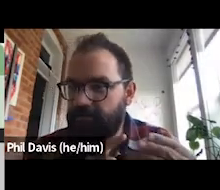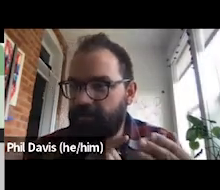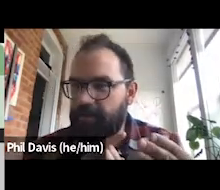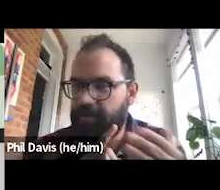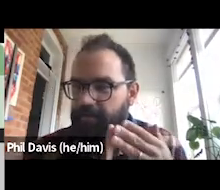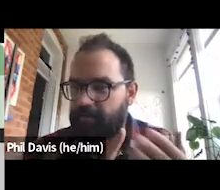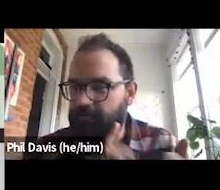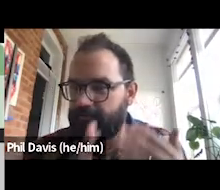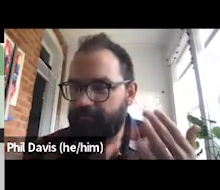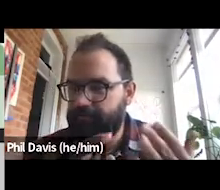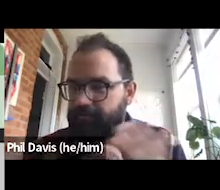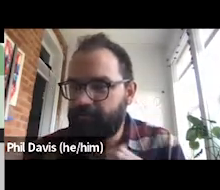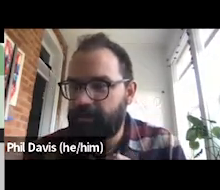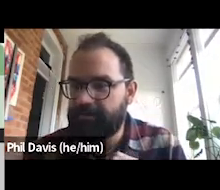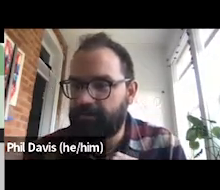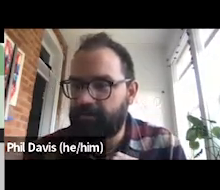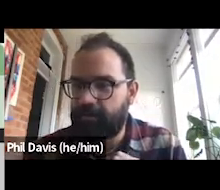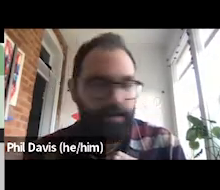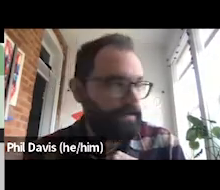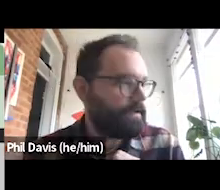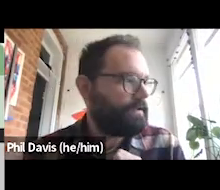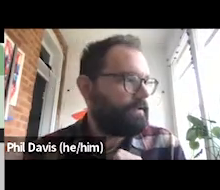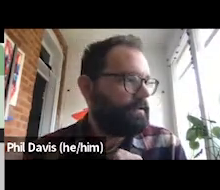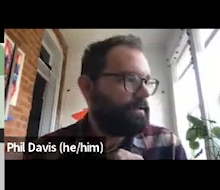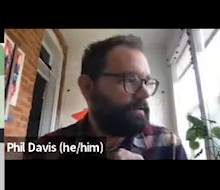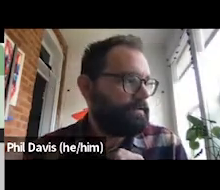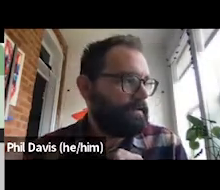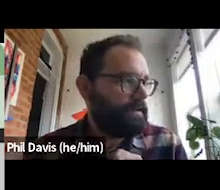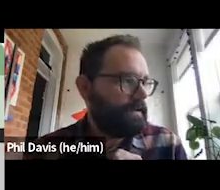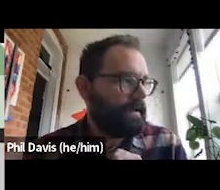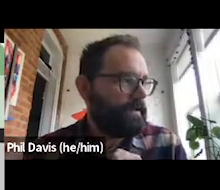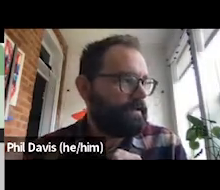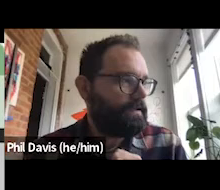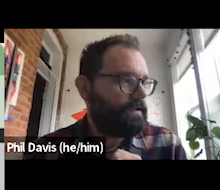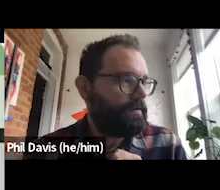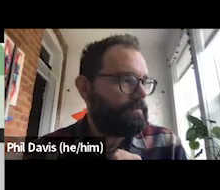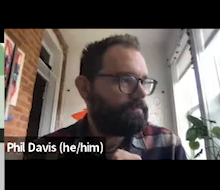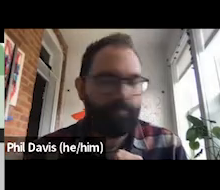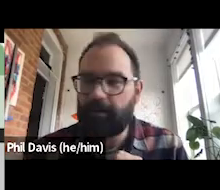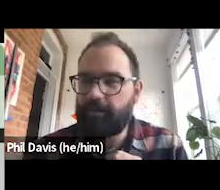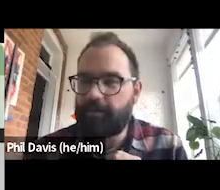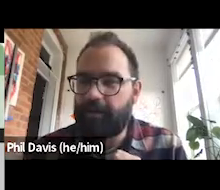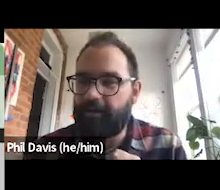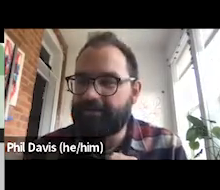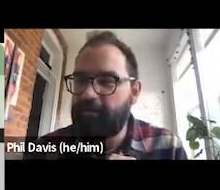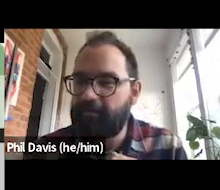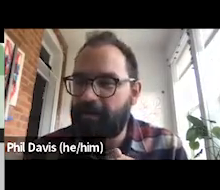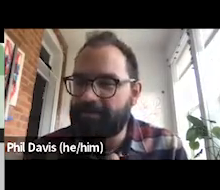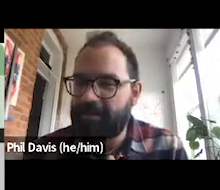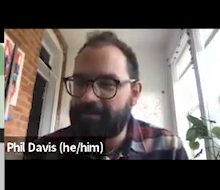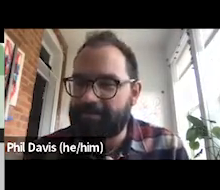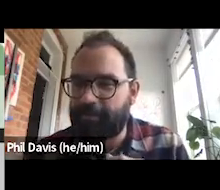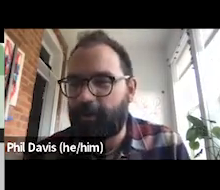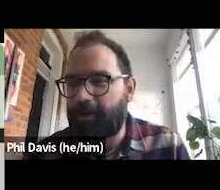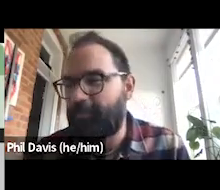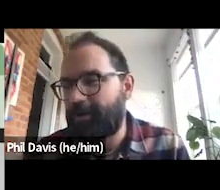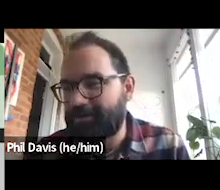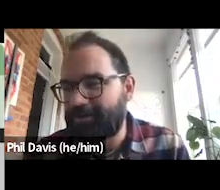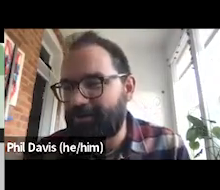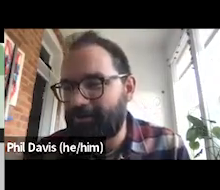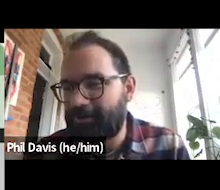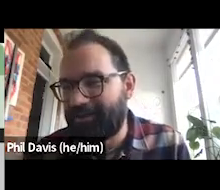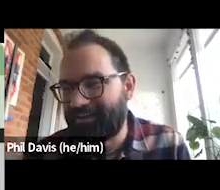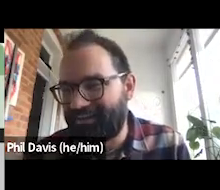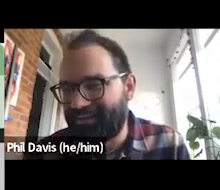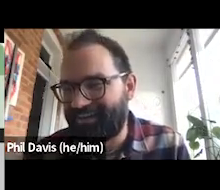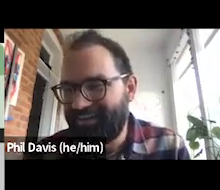So, you know, what I some of it comes down to what kind of project are you doing.